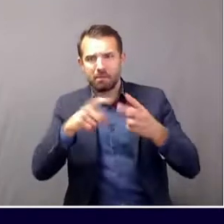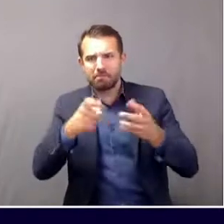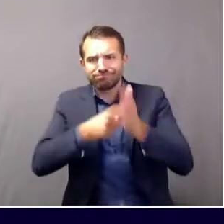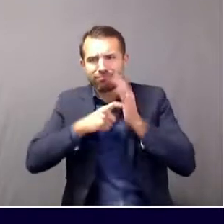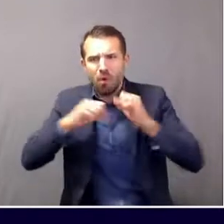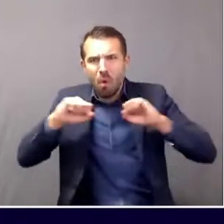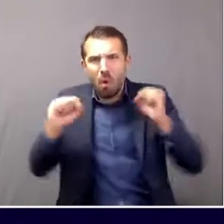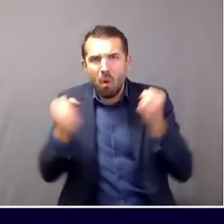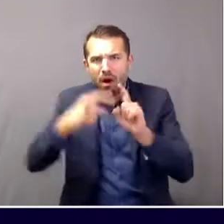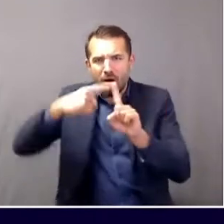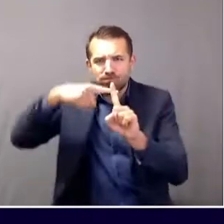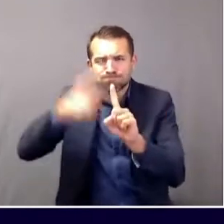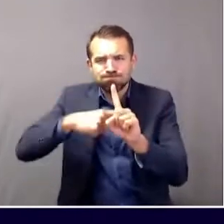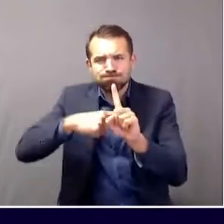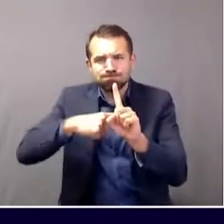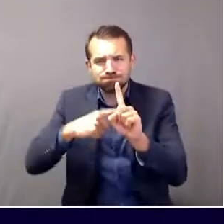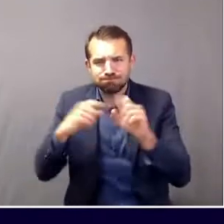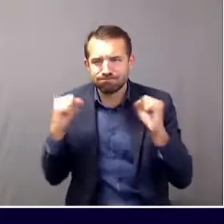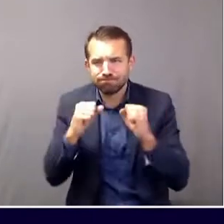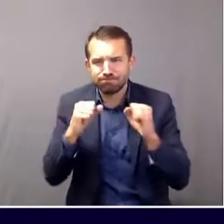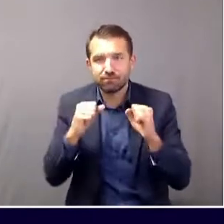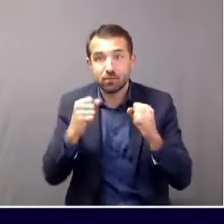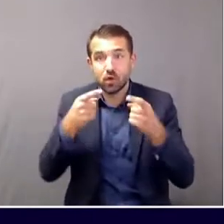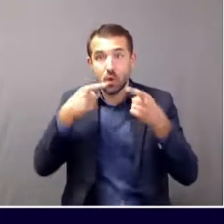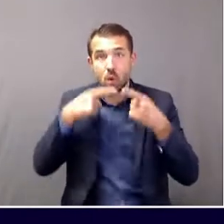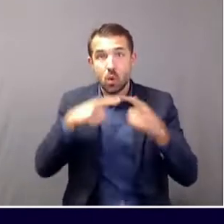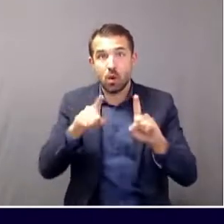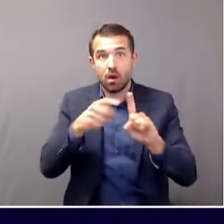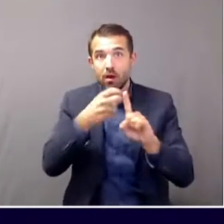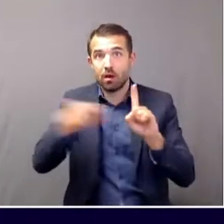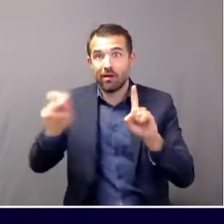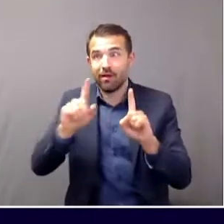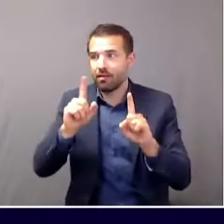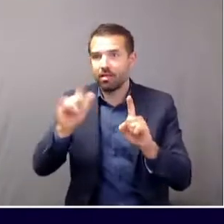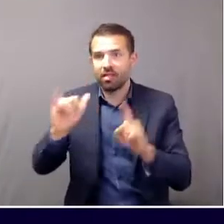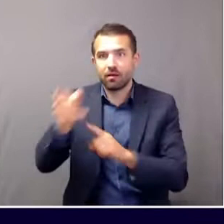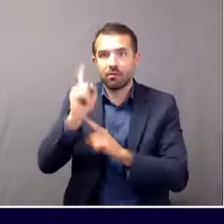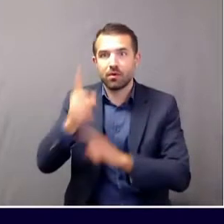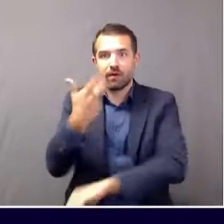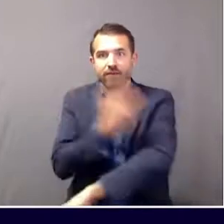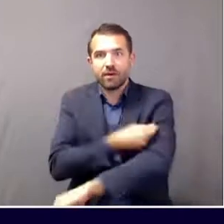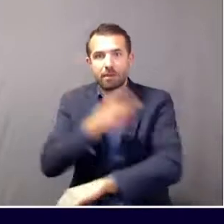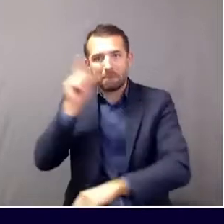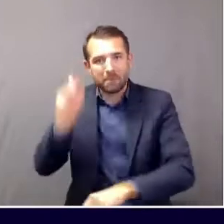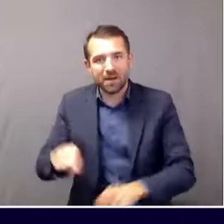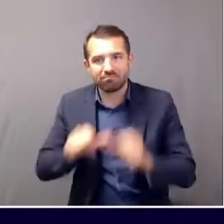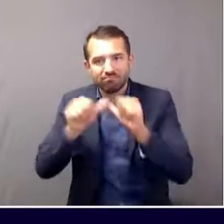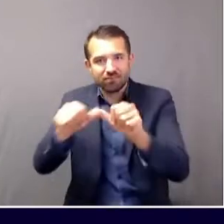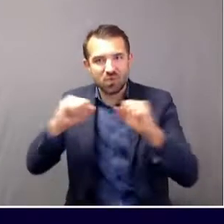is administered a third vaccine under